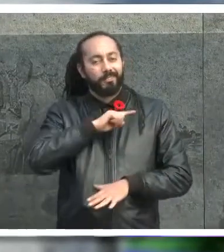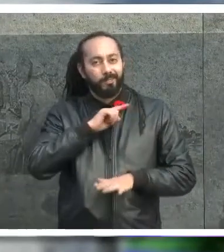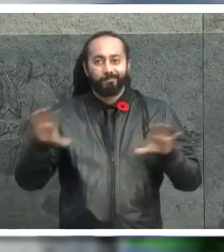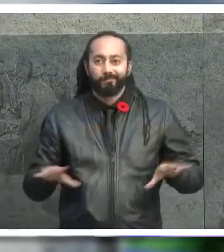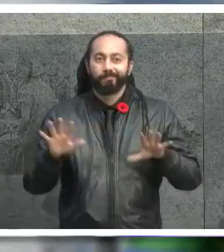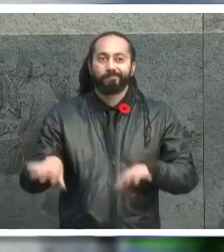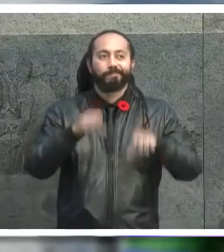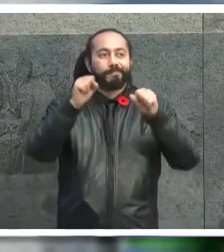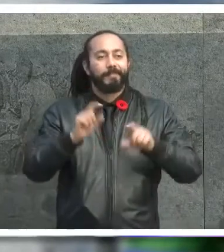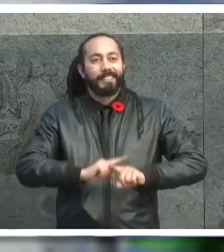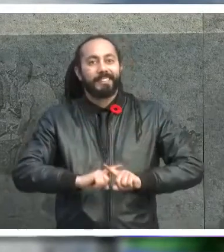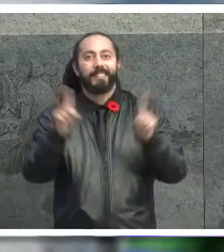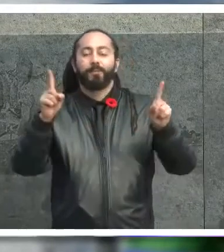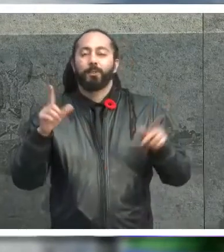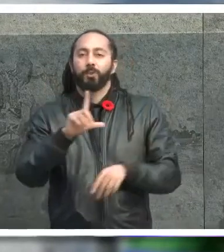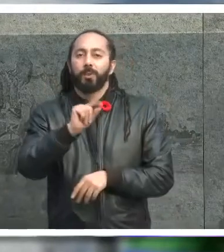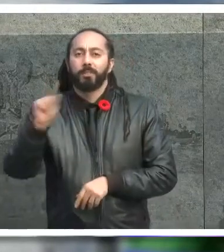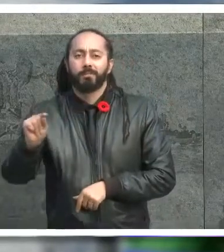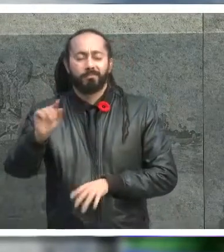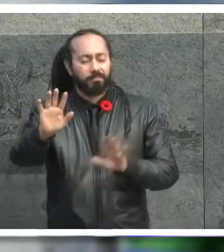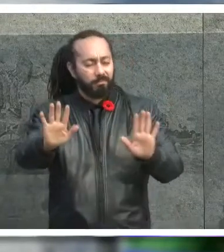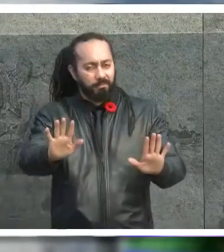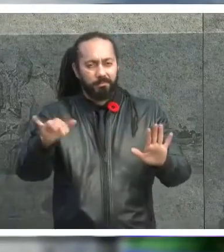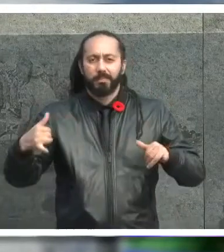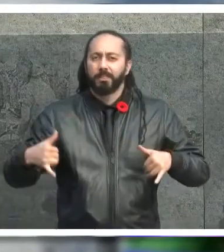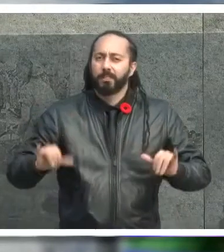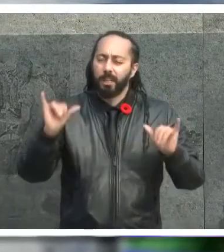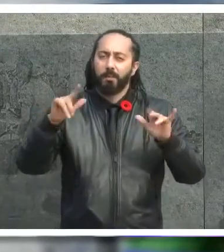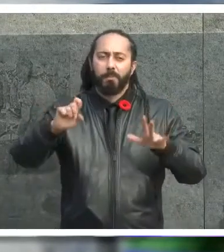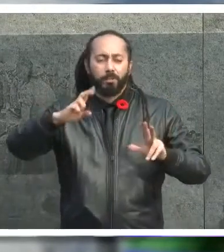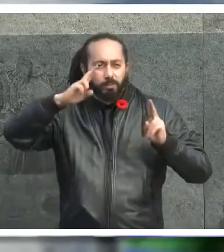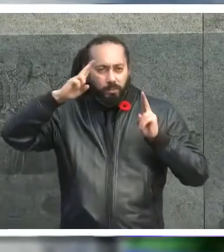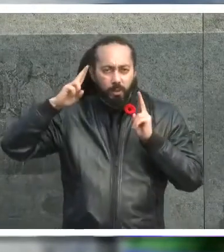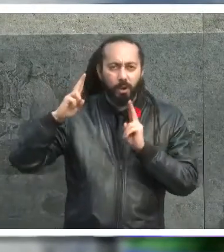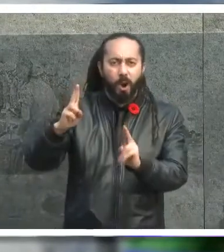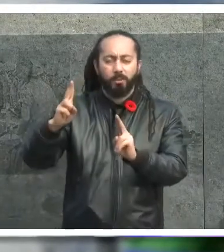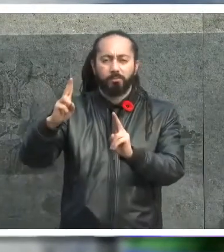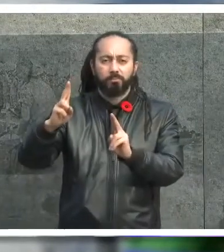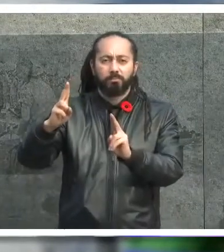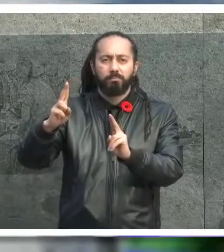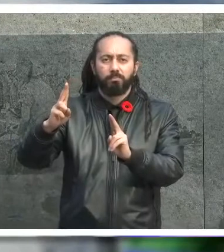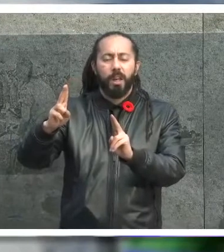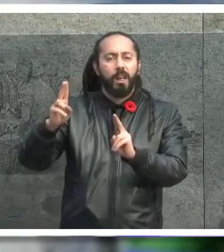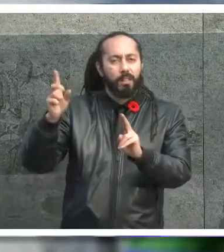as your Master of Ceremonies. Although global pandemic forces us to do this differently in 2020 we